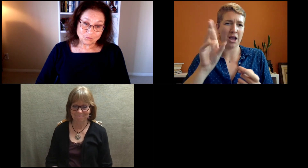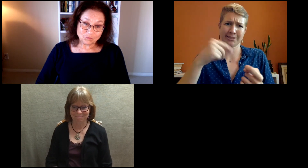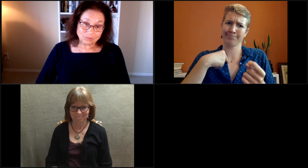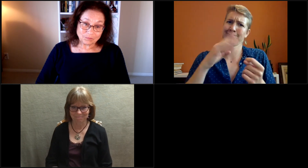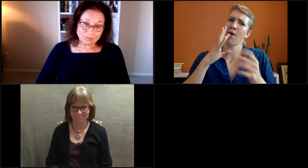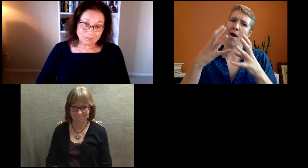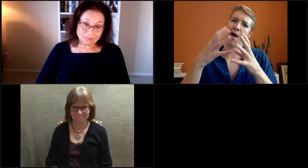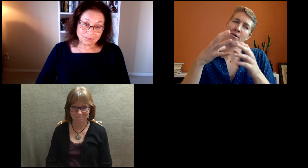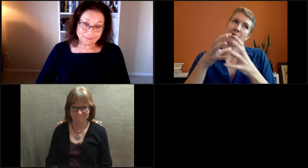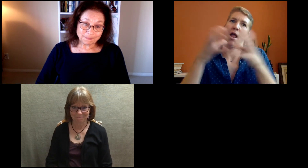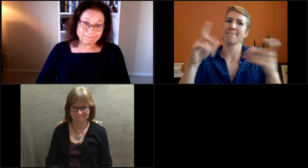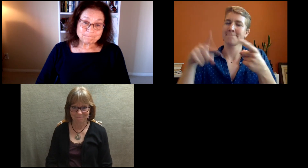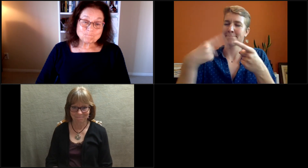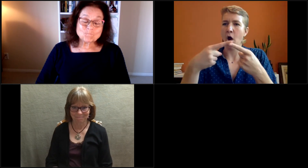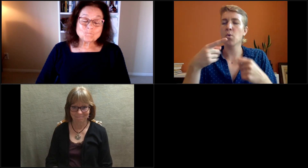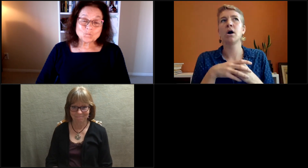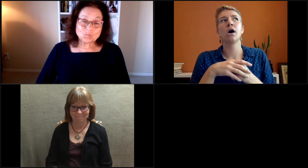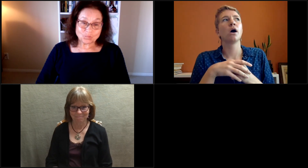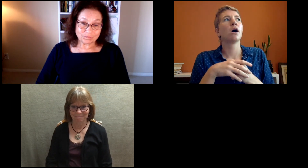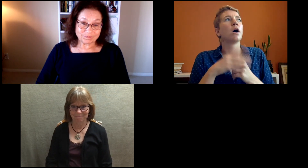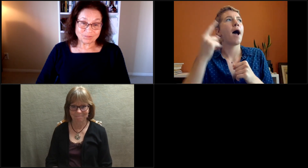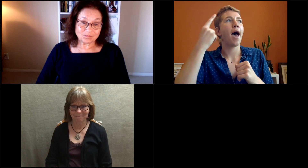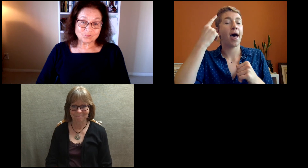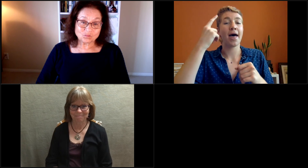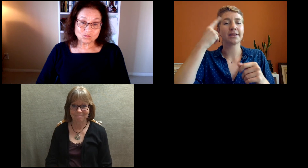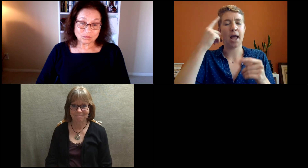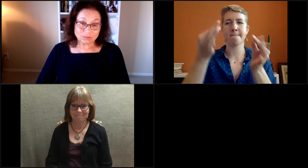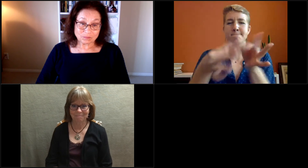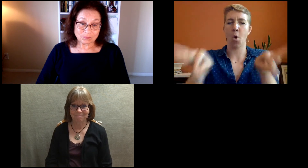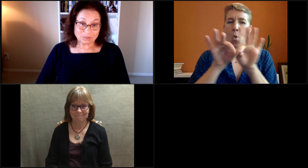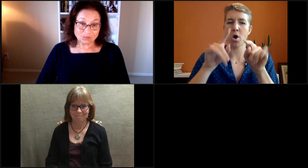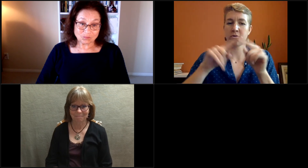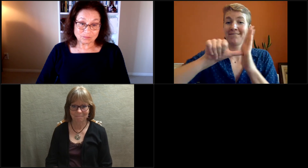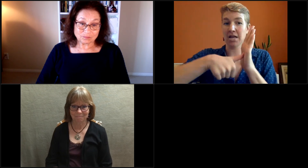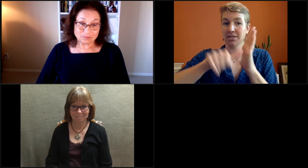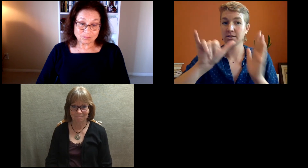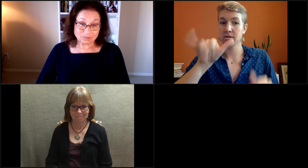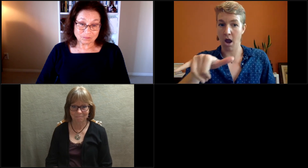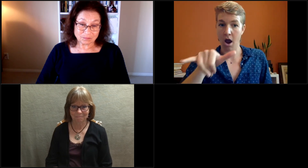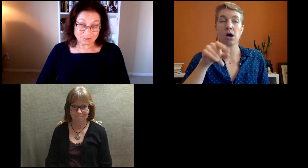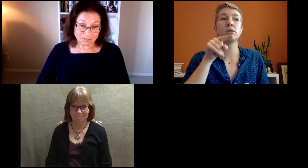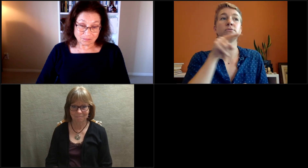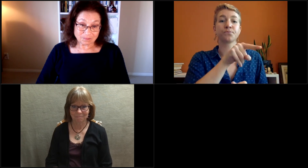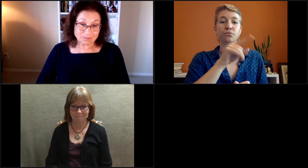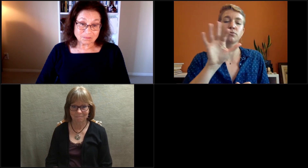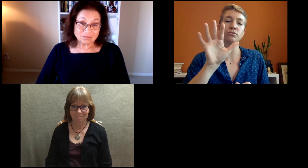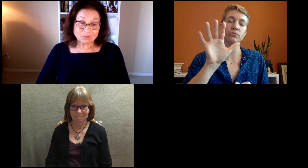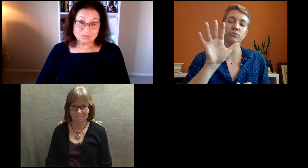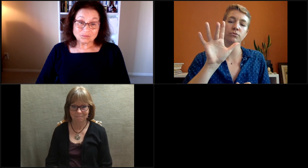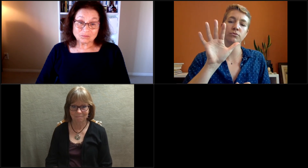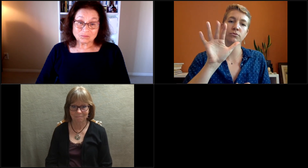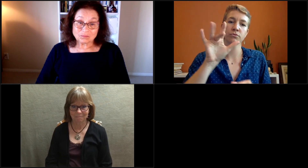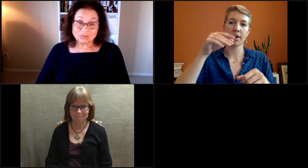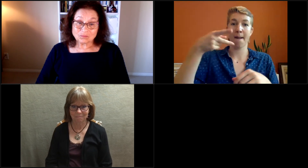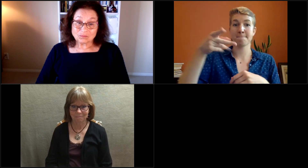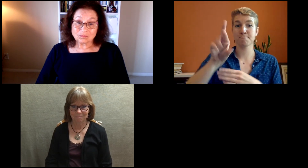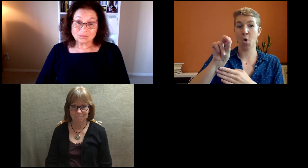That’s something that we have talked a lot about, and I think it’s important